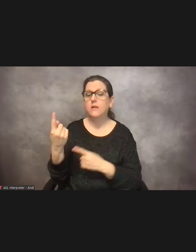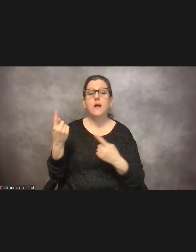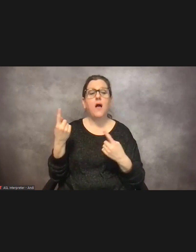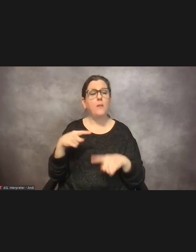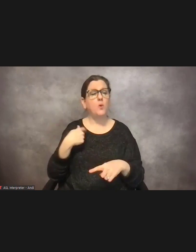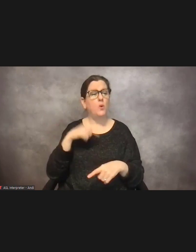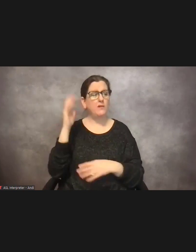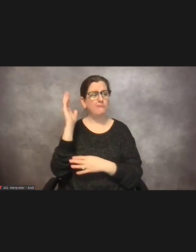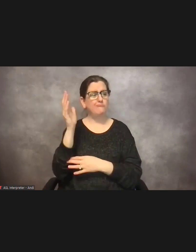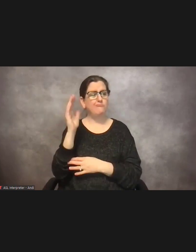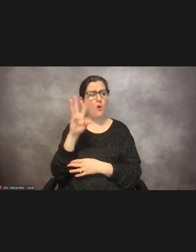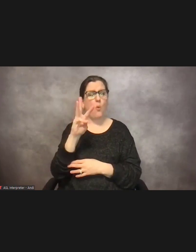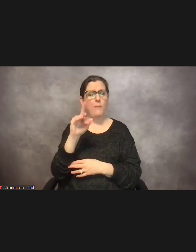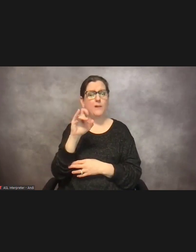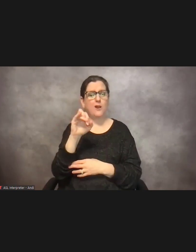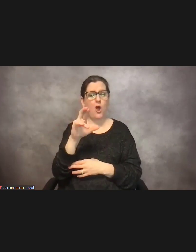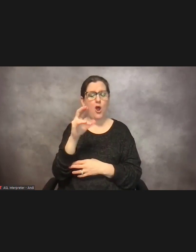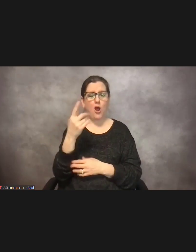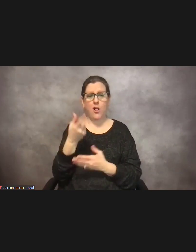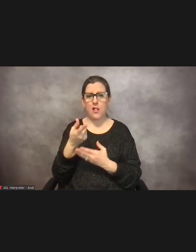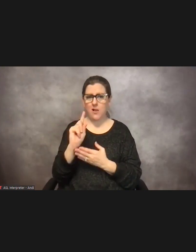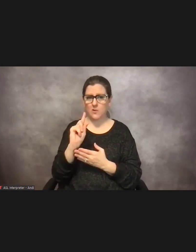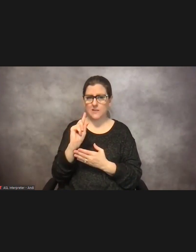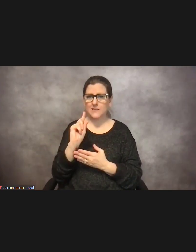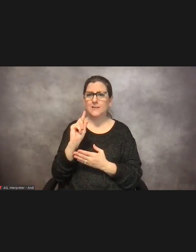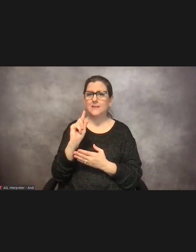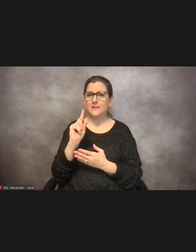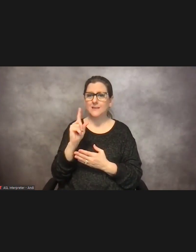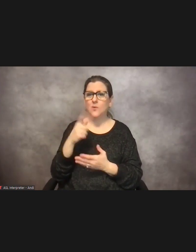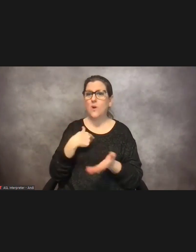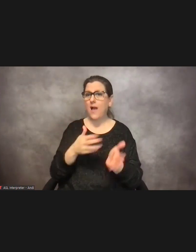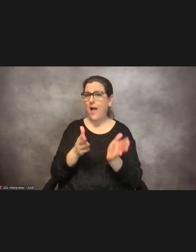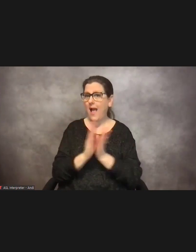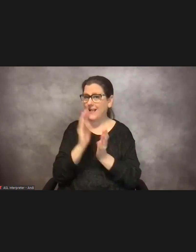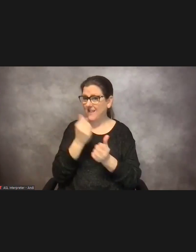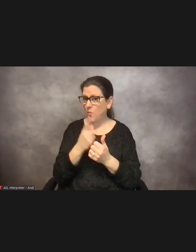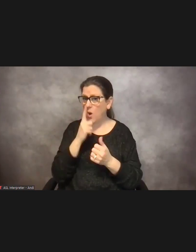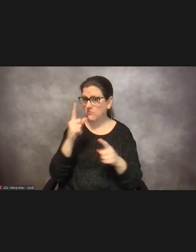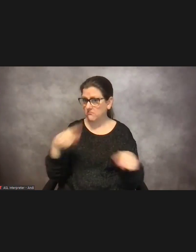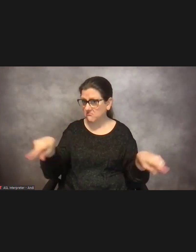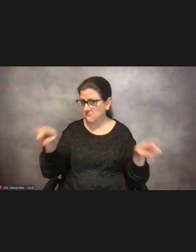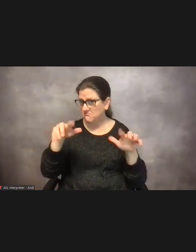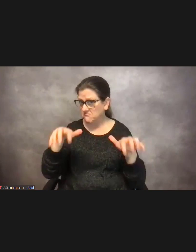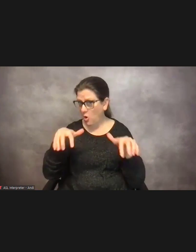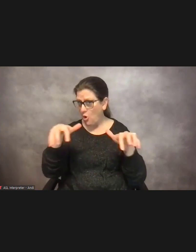We had a webinar last week in which we asked, um, all of the